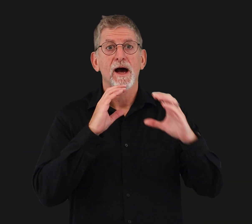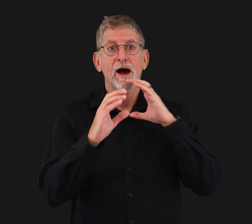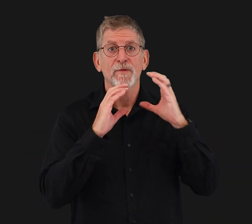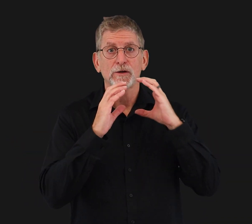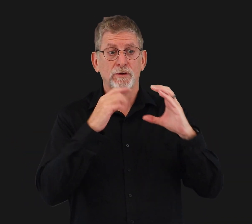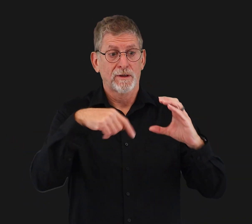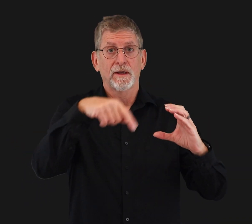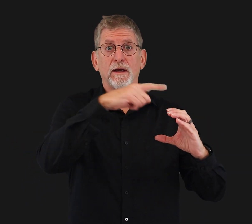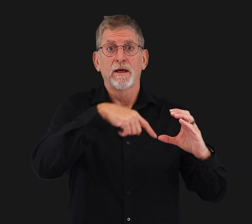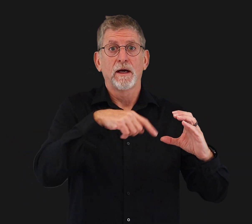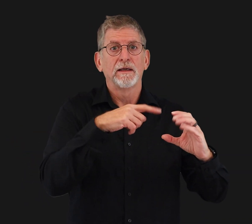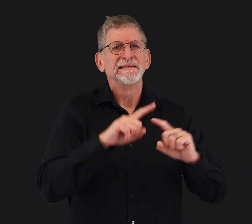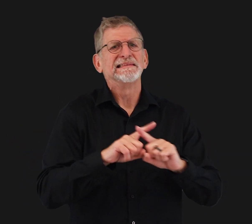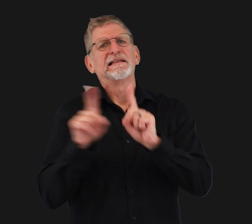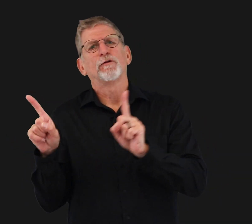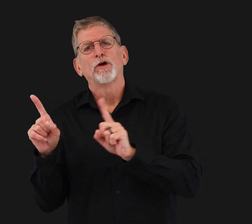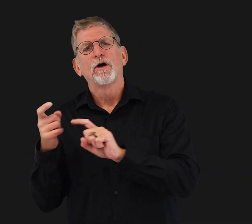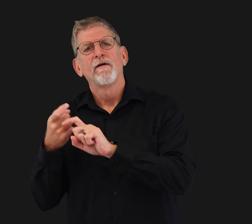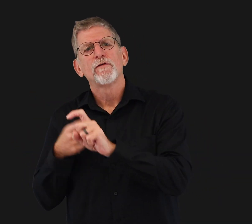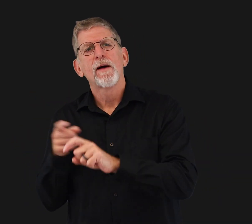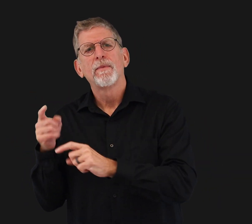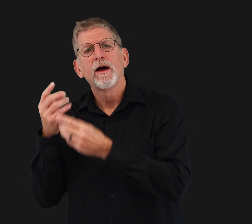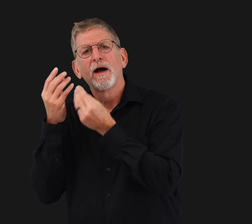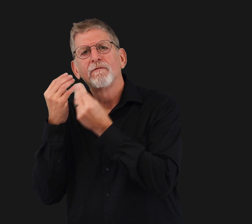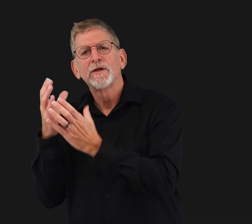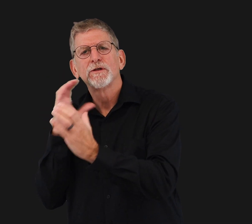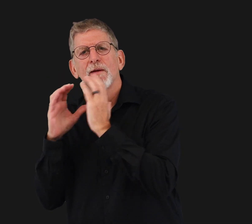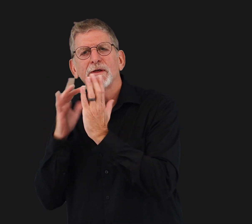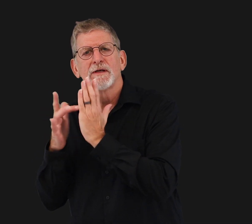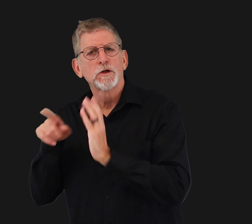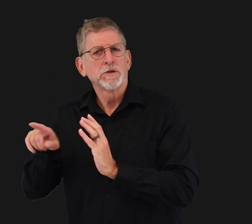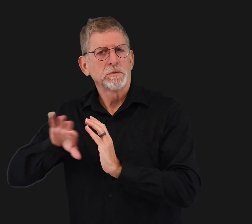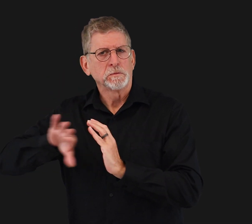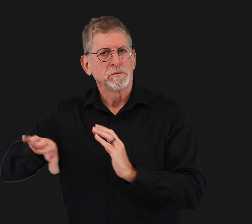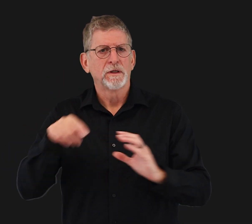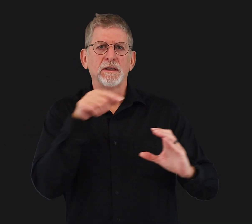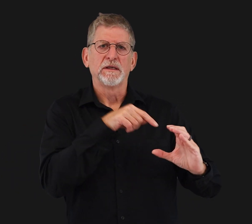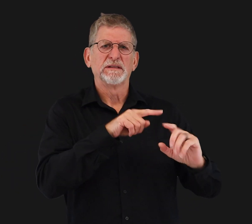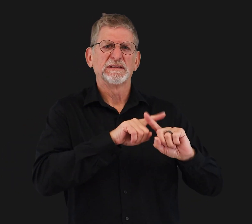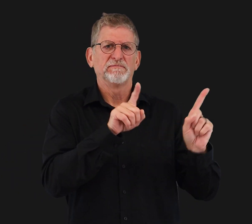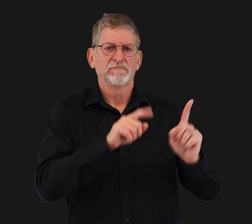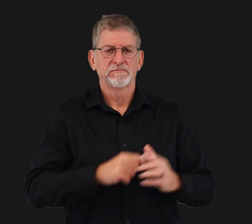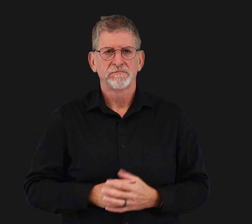Communication (other than information and communication technologies)